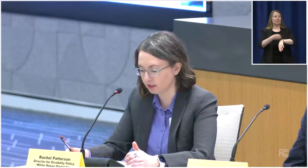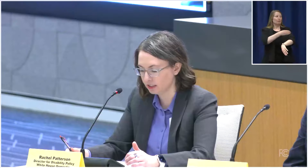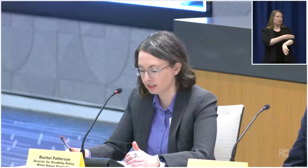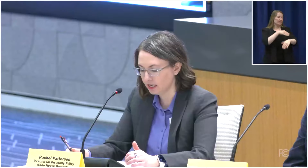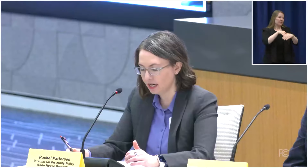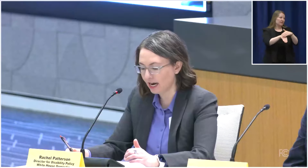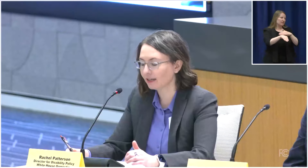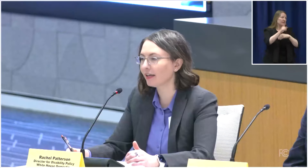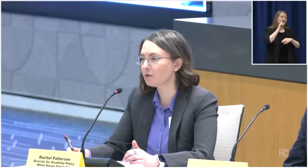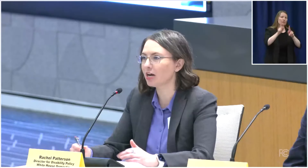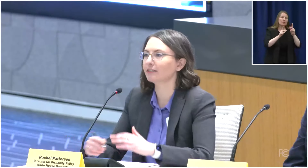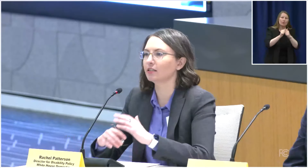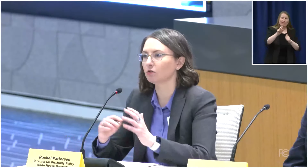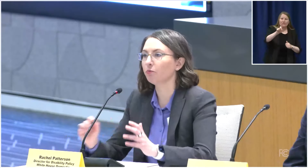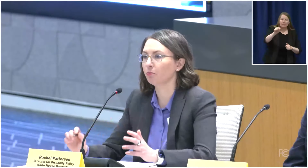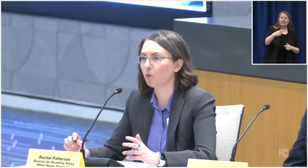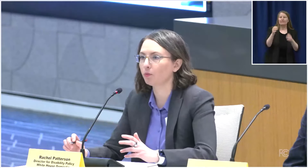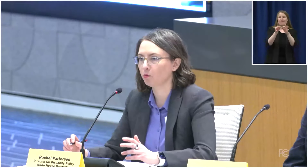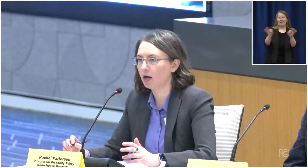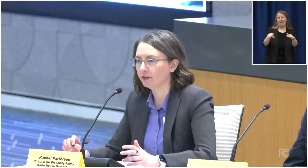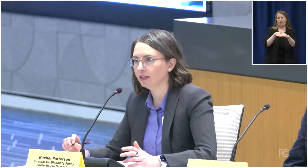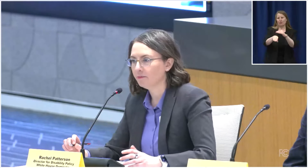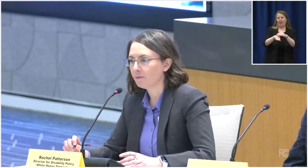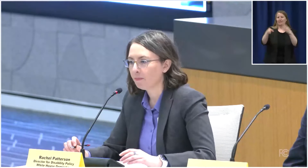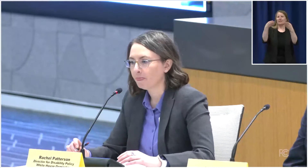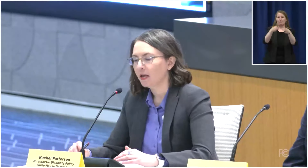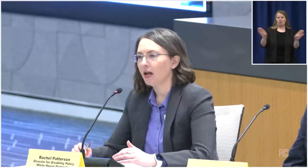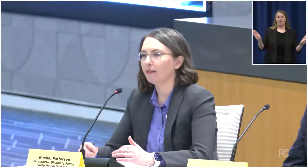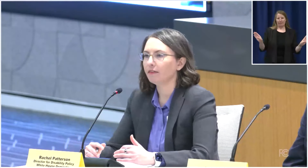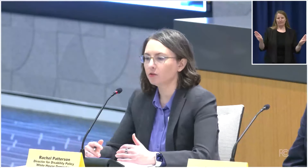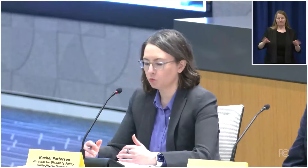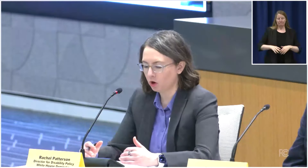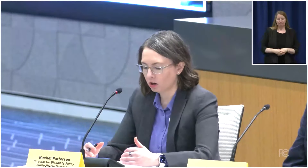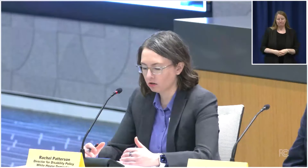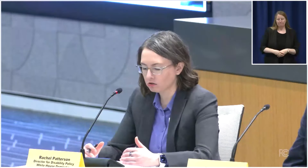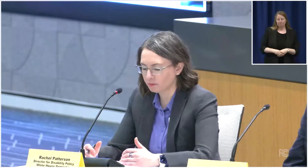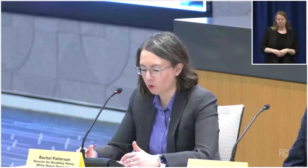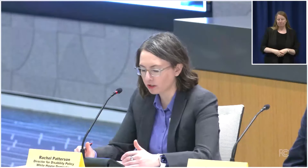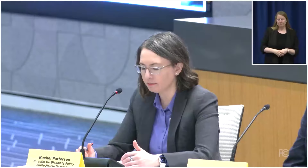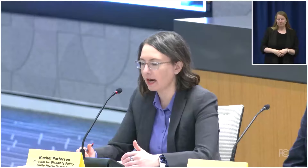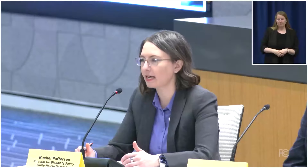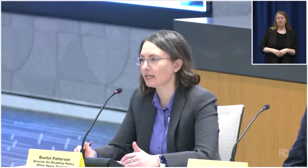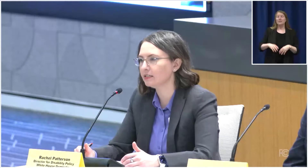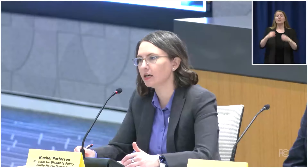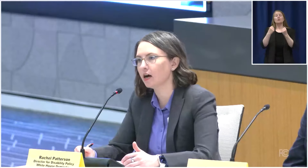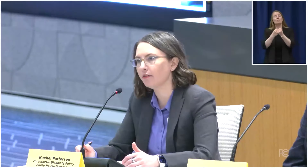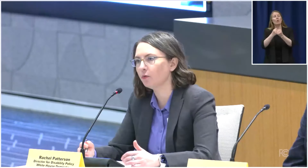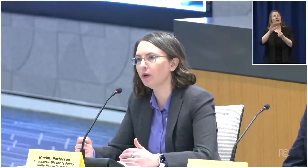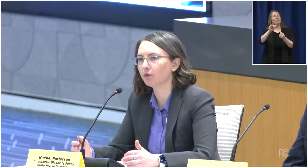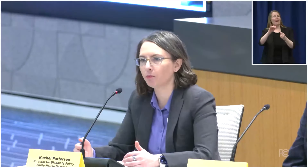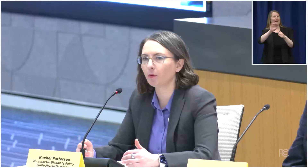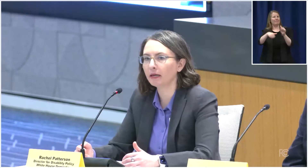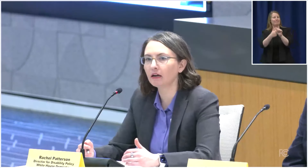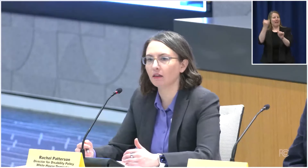AND THAT INCLUDED FOR PEOPLE WITH DISABILITIES. IT SPECIFICALLY DIRECTED THE